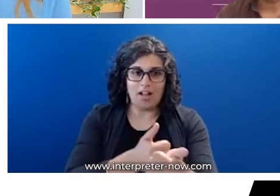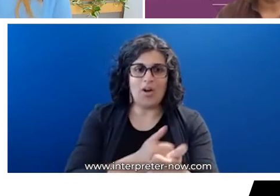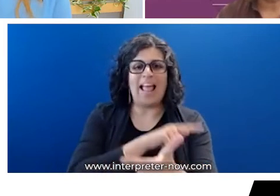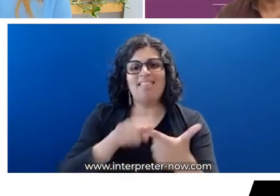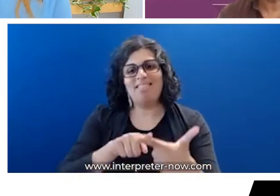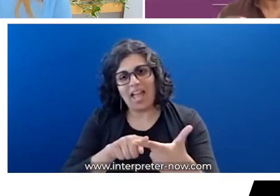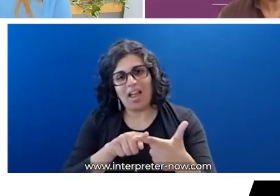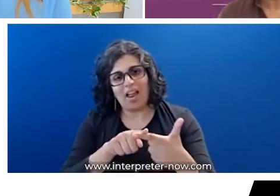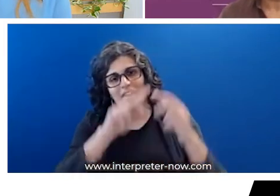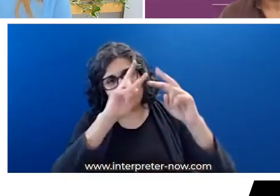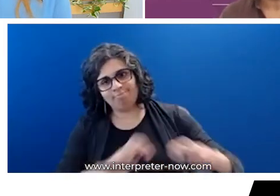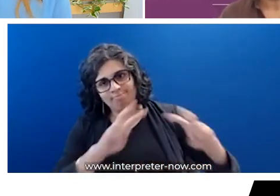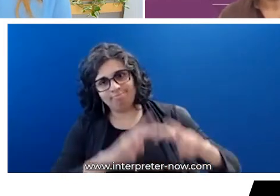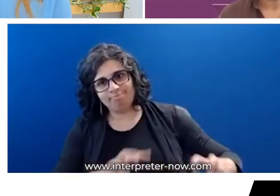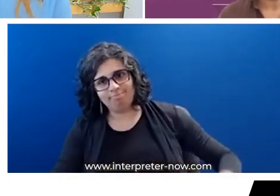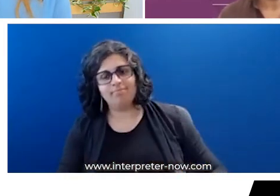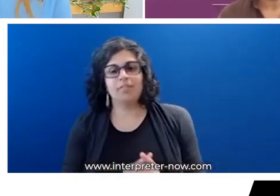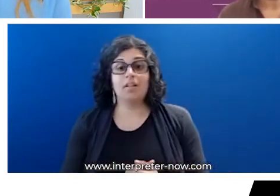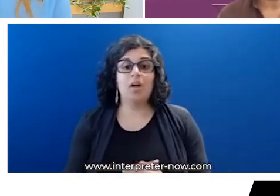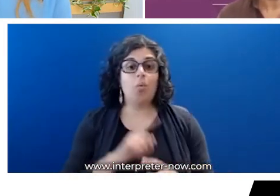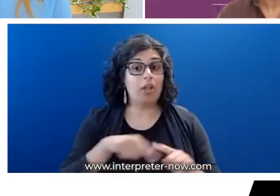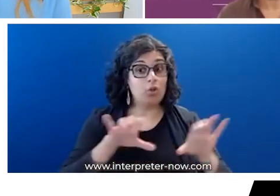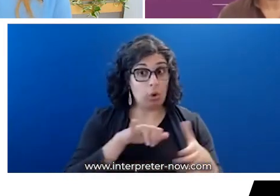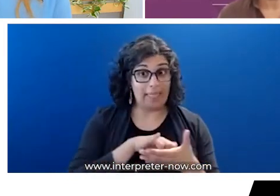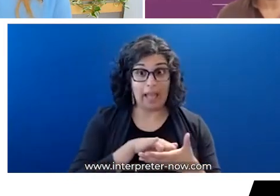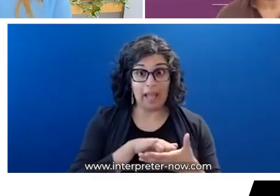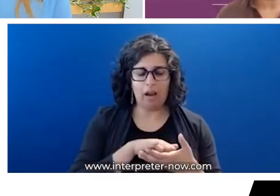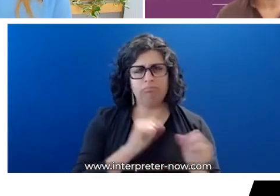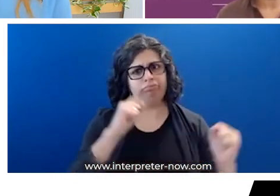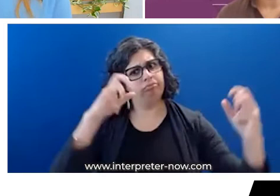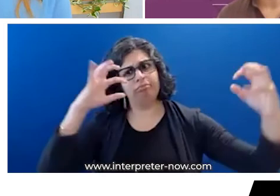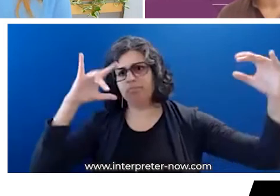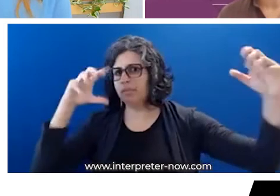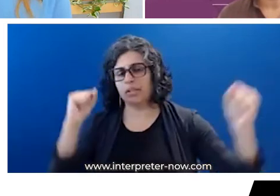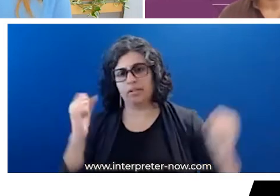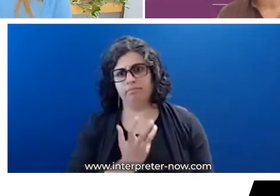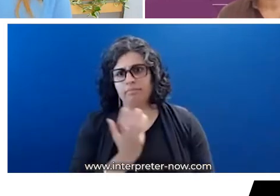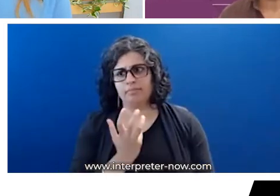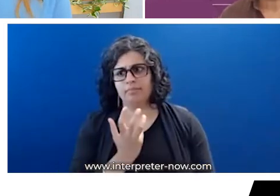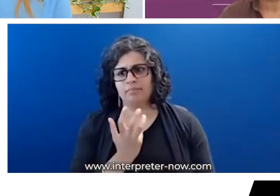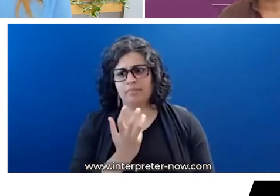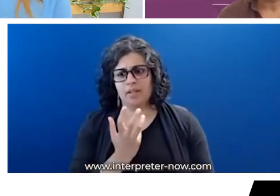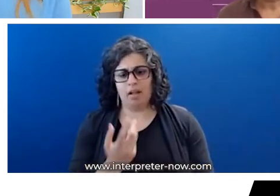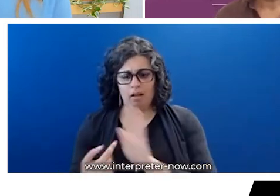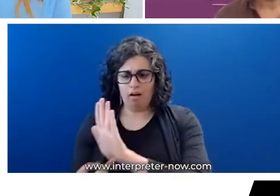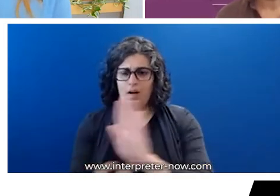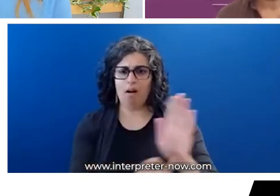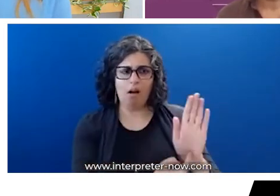But when you do that, it is amazing how much opportunity presents itself because now you